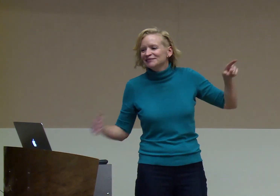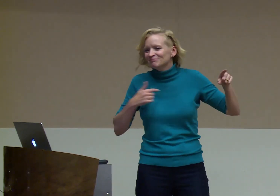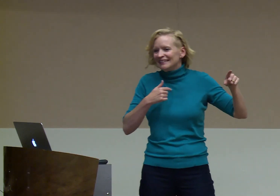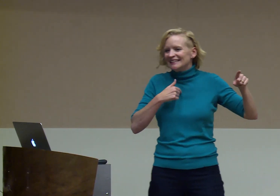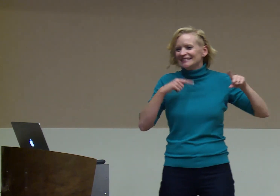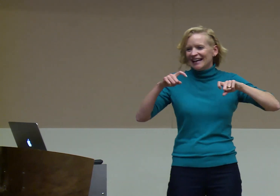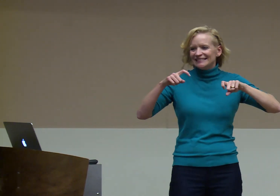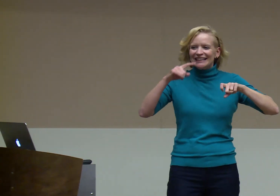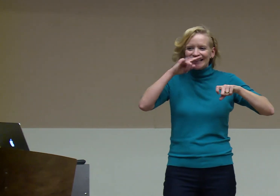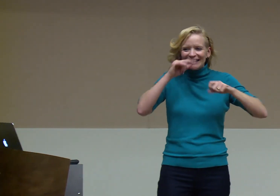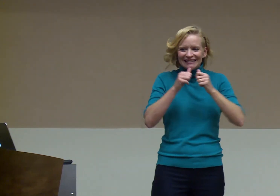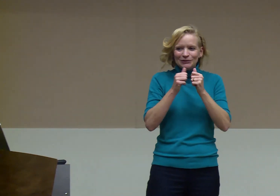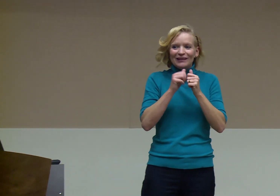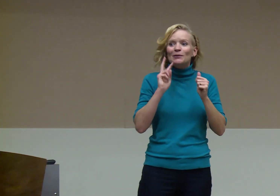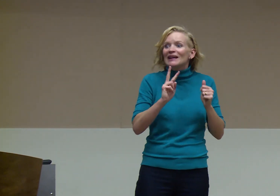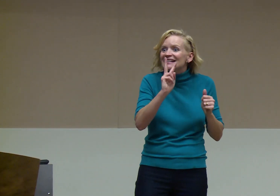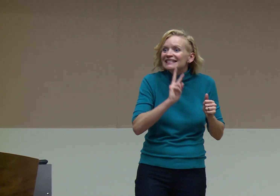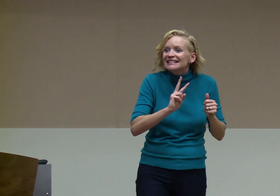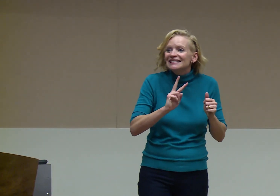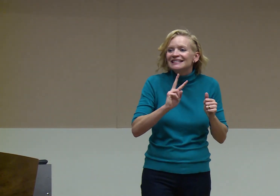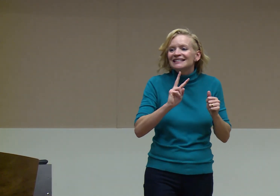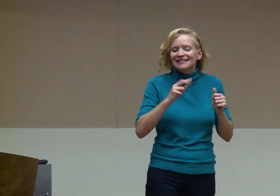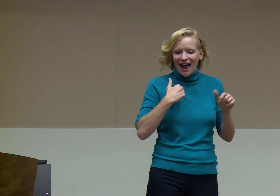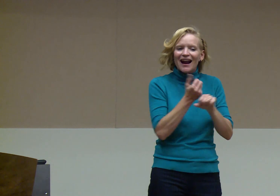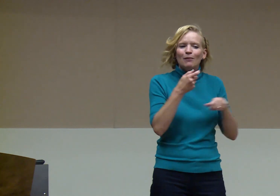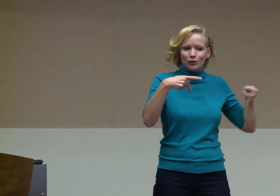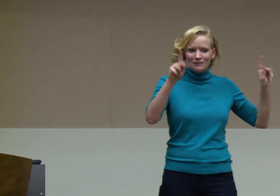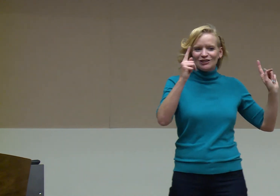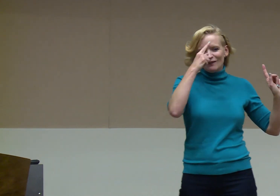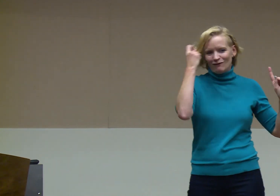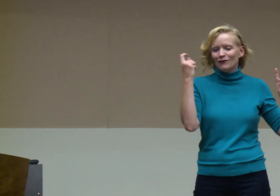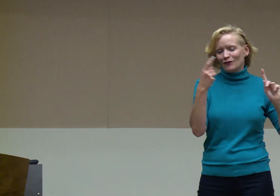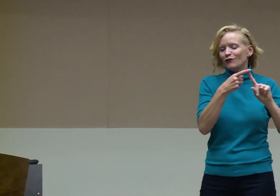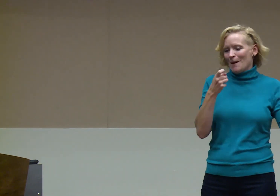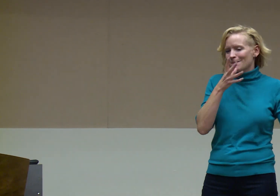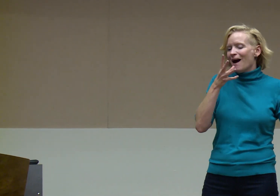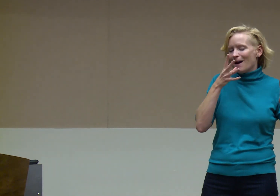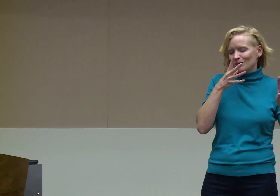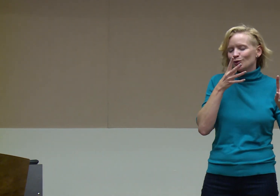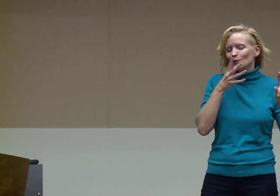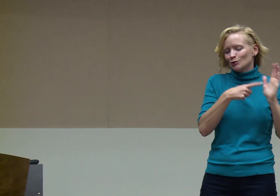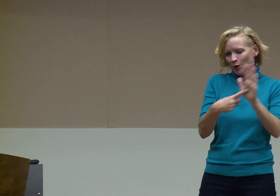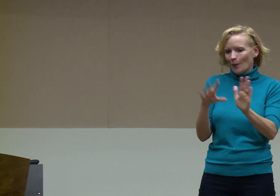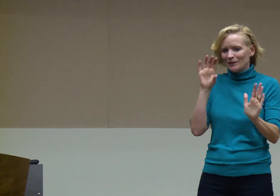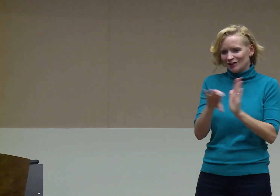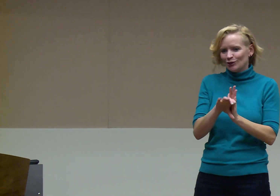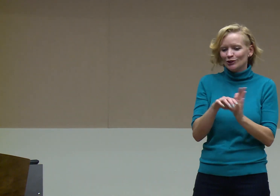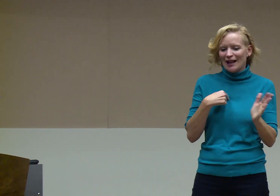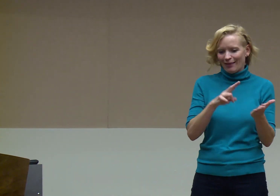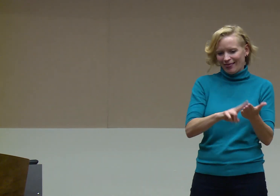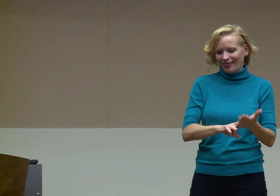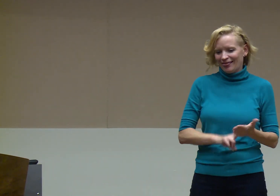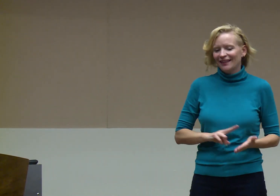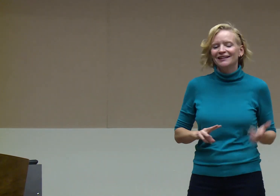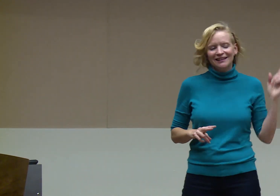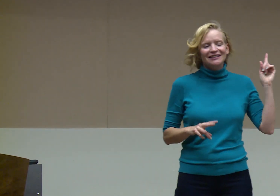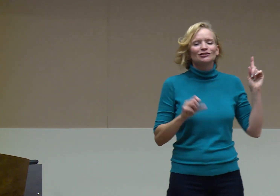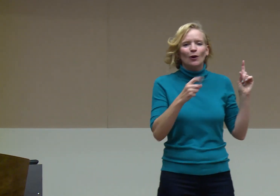So that's me, and I'm testing twins here. I was allowed from mom to show these pictures, so she signed off on the releases.